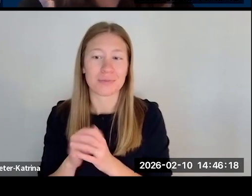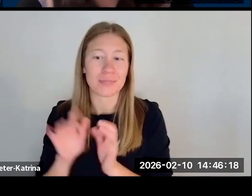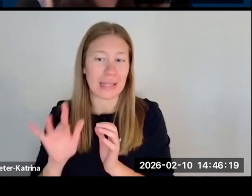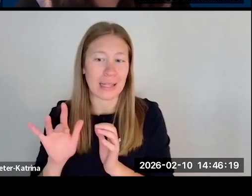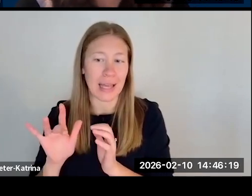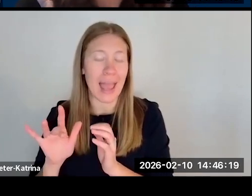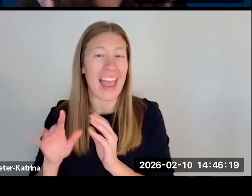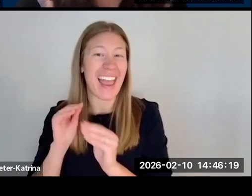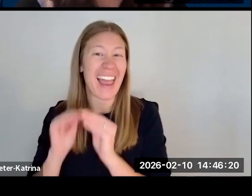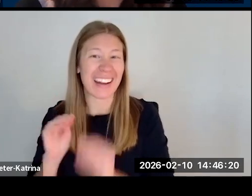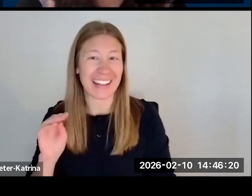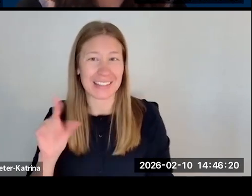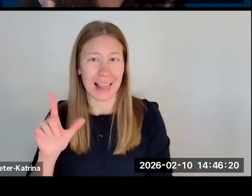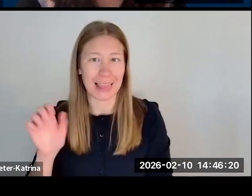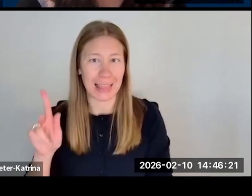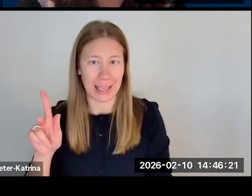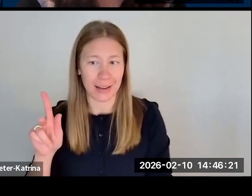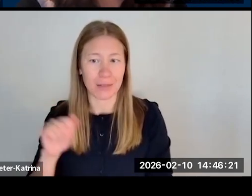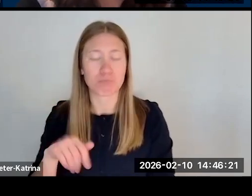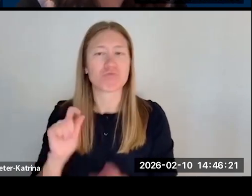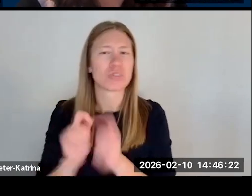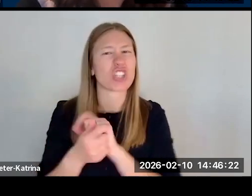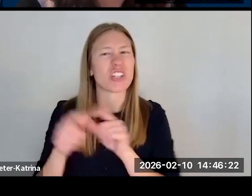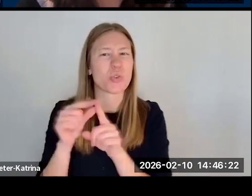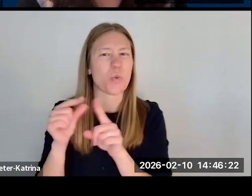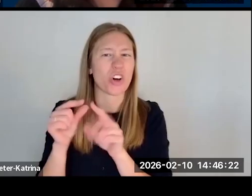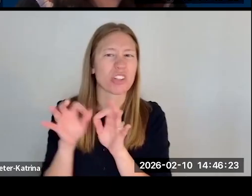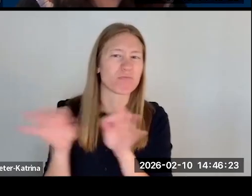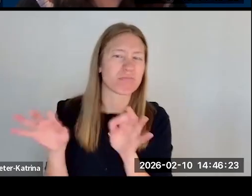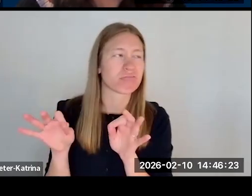and then change the text to something like U of M